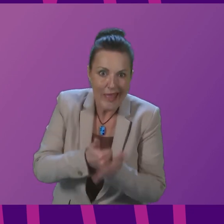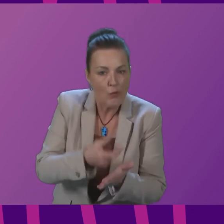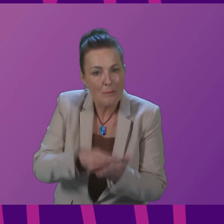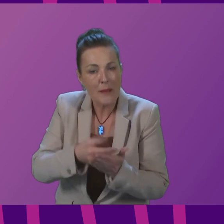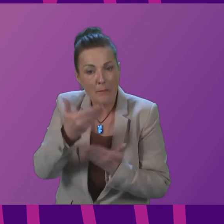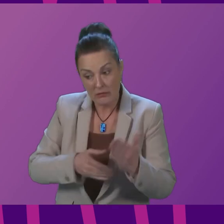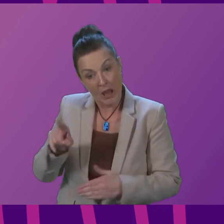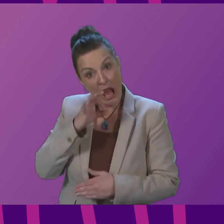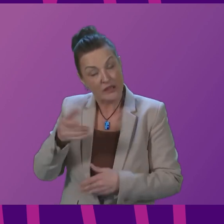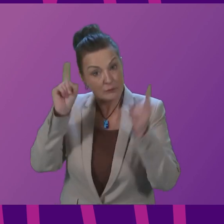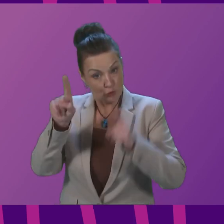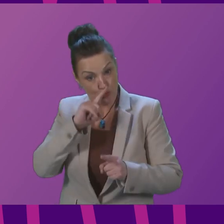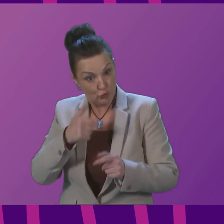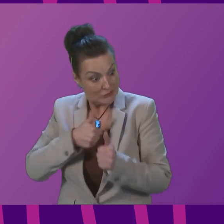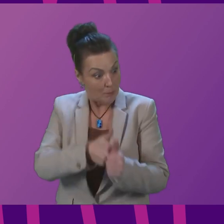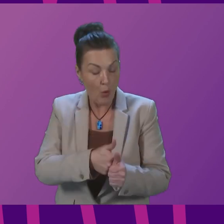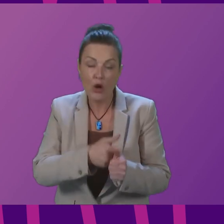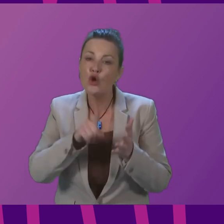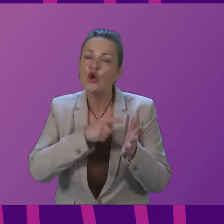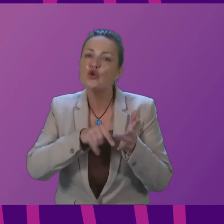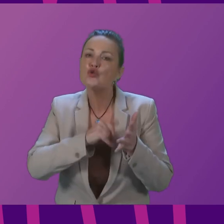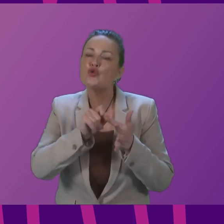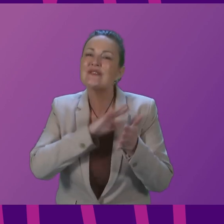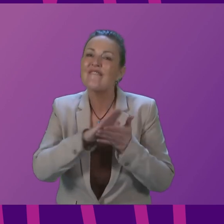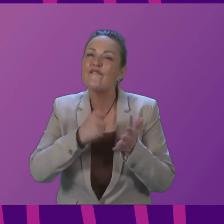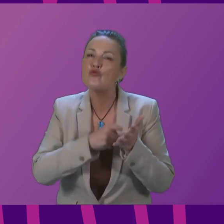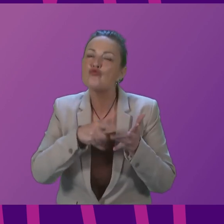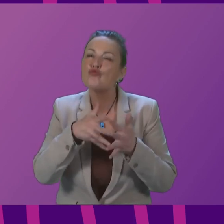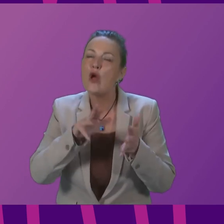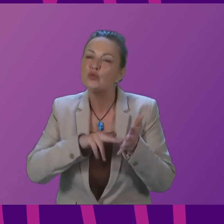that the UK Government’s response to the crisis has been “woefully inadequate”?